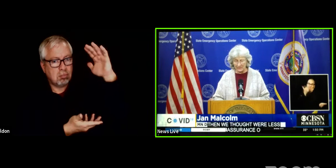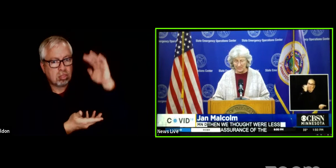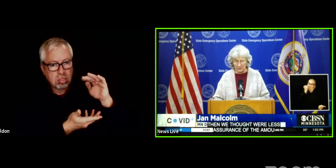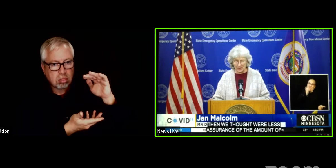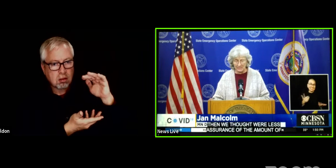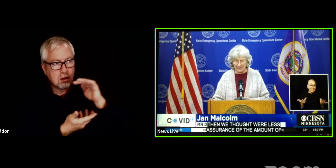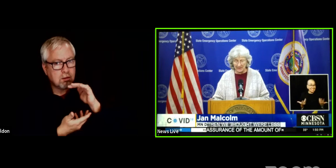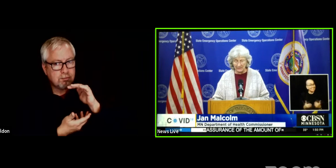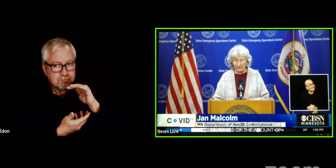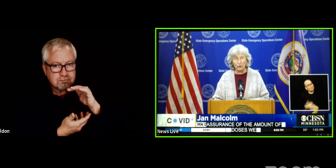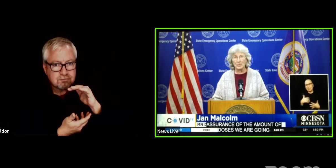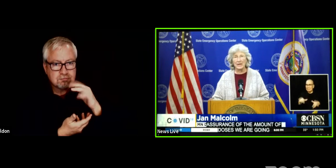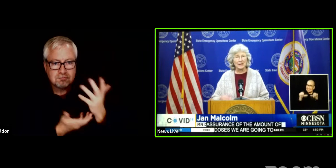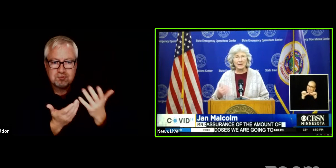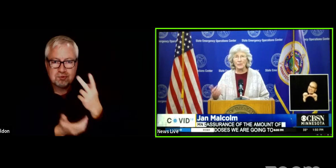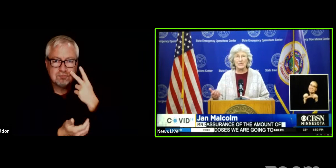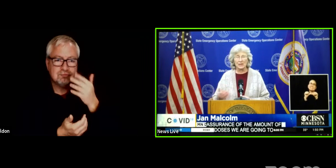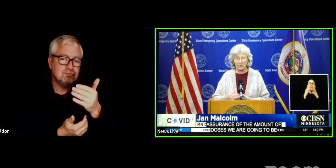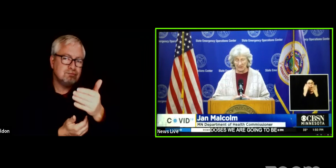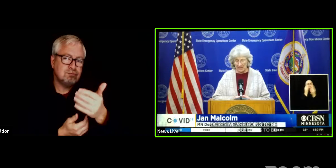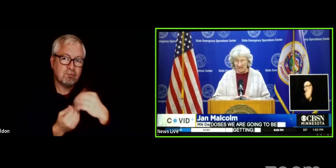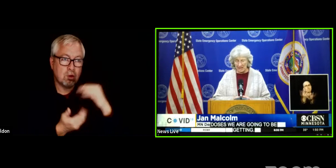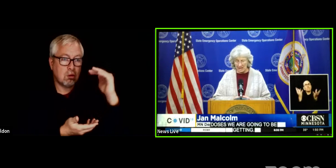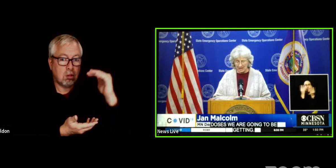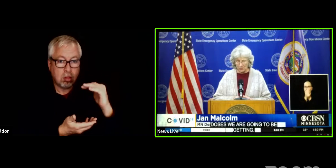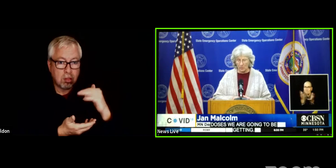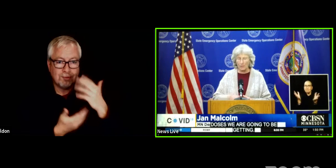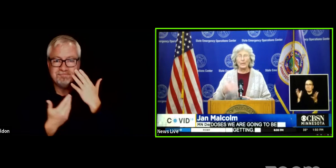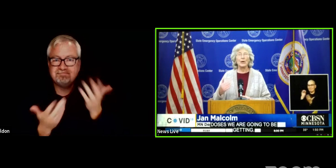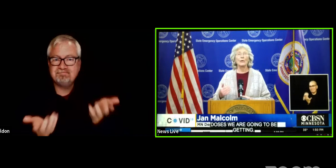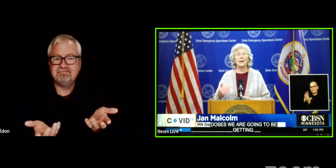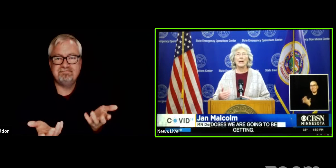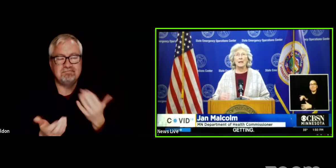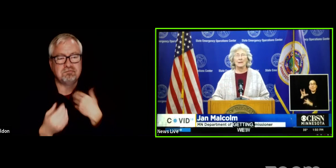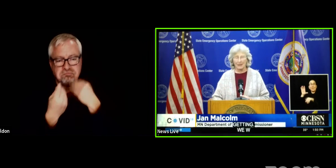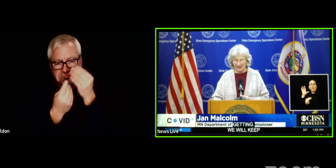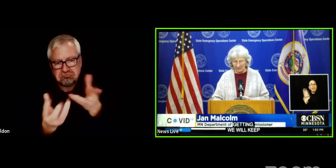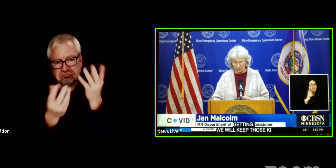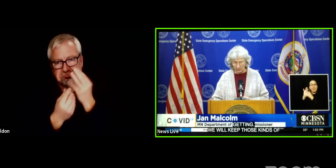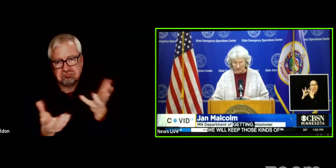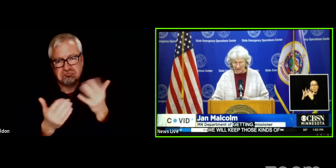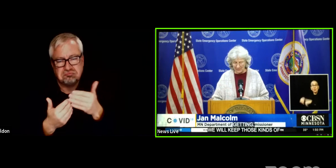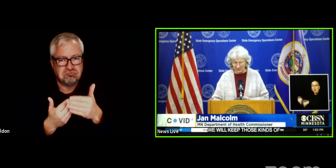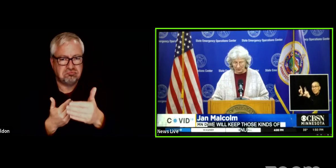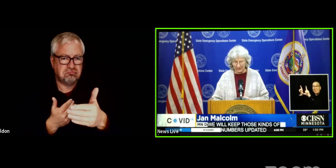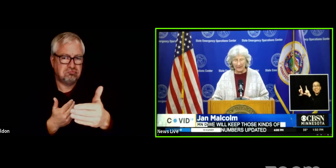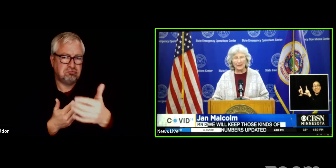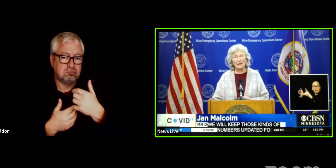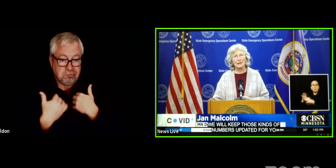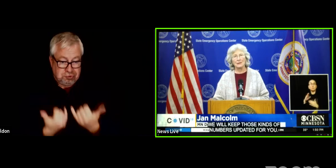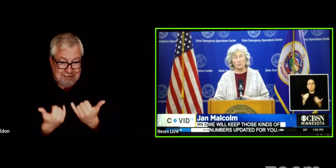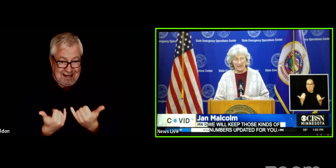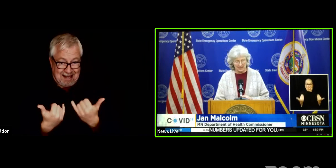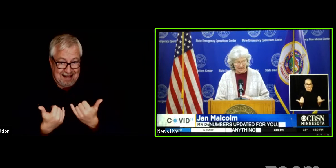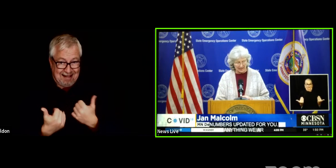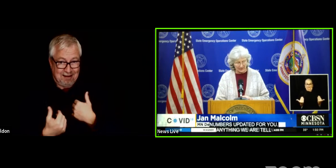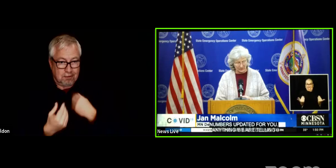NUMBERS UPDATED FOR YOU. BUT ANYTHING WE'RE TELLING YOU TODAY IS WHAT WE KNOW TODAY. AND WE WILL ABSOLUTELY CORRECT THAT AS SOON